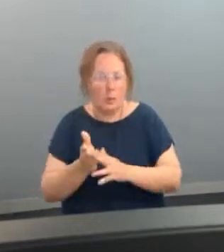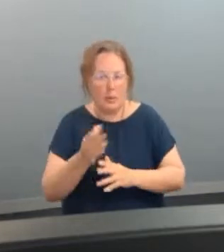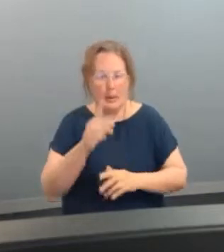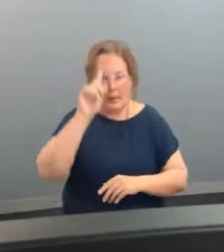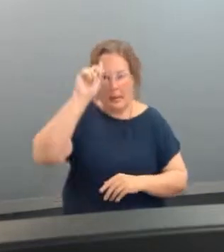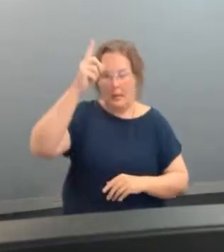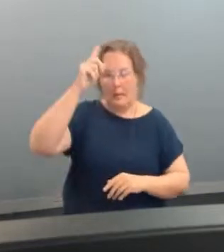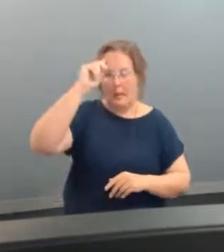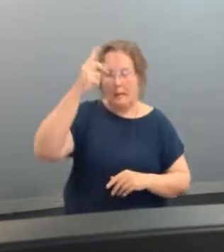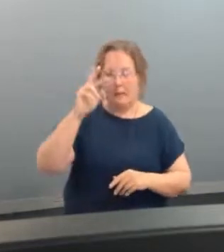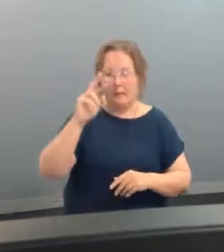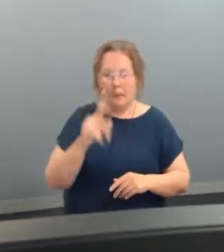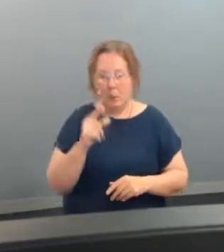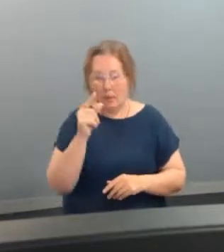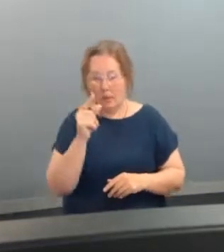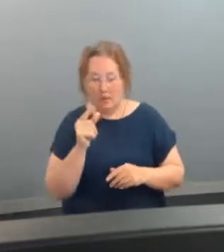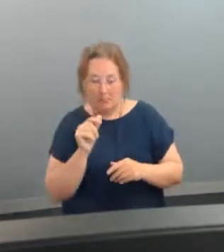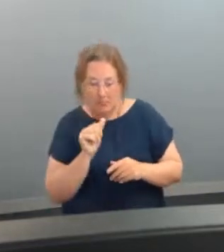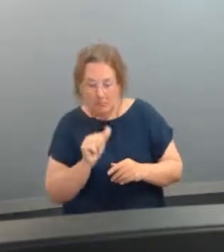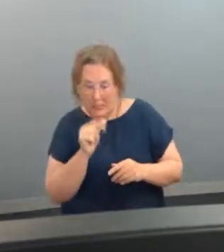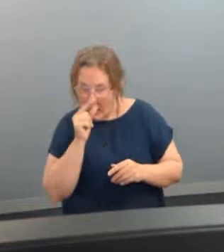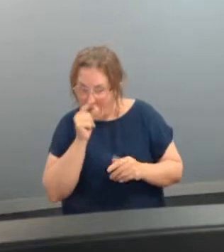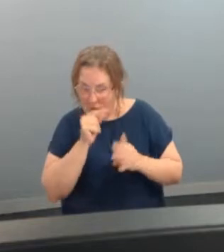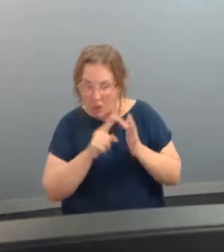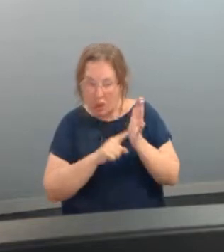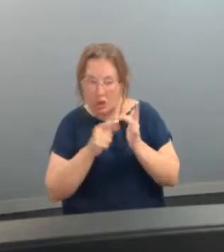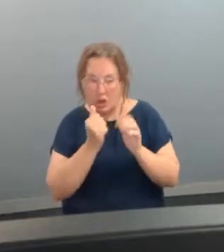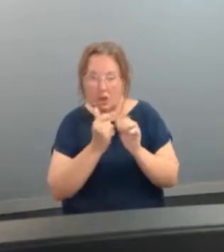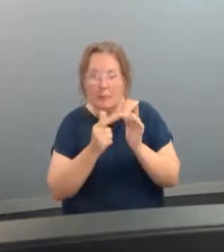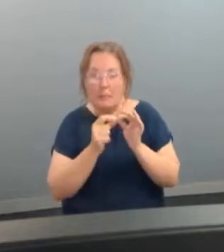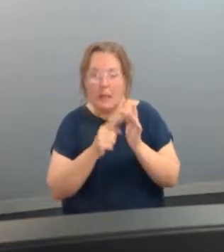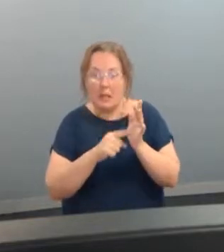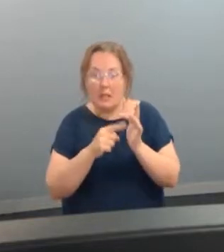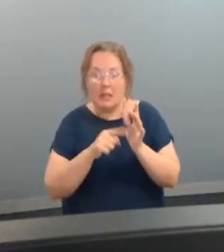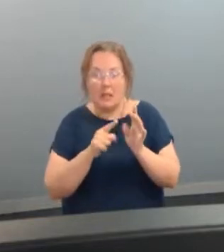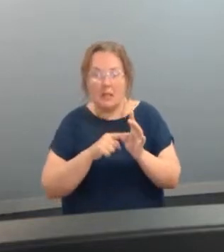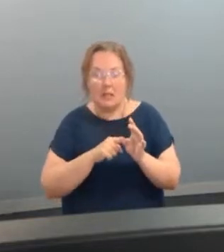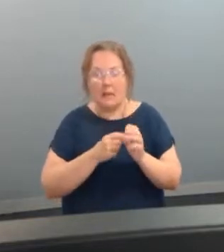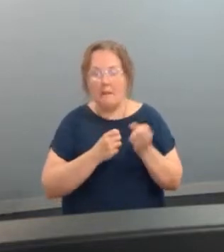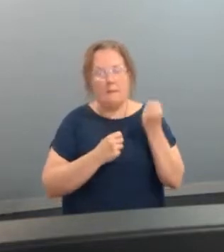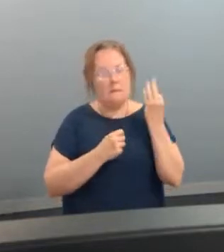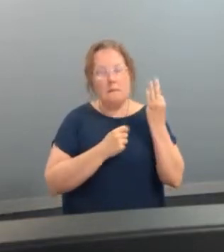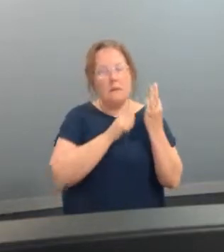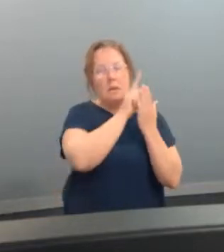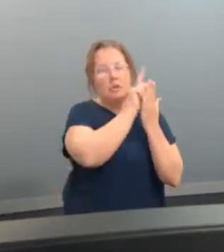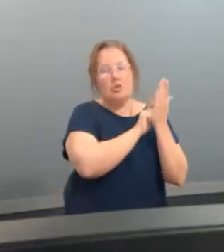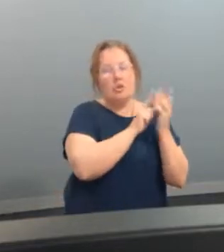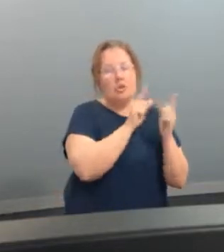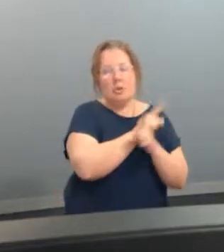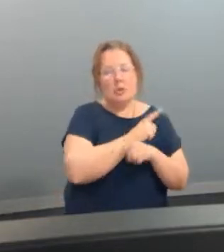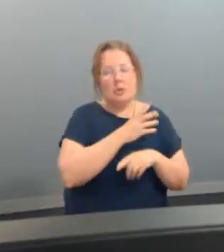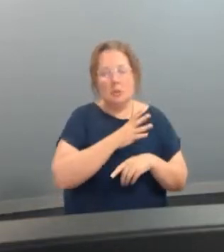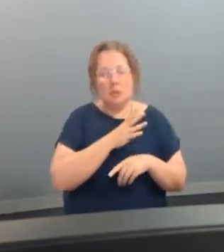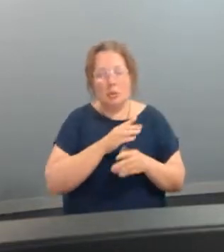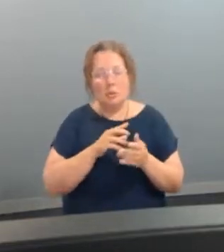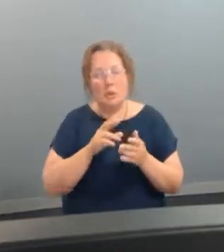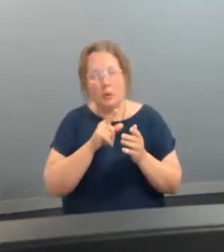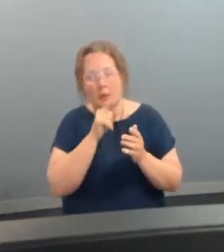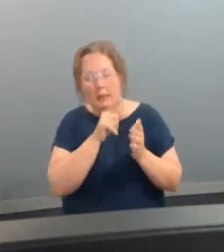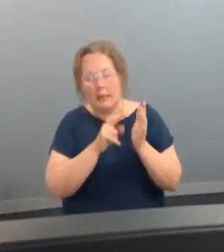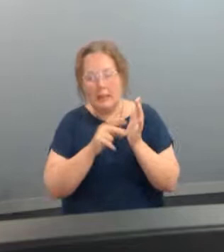enough time to implement the independent assessments throughout, we understand for eligibility /( that there is